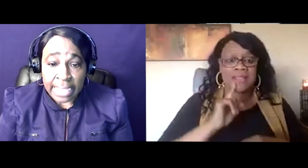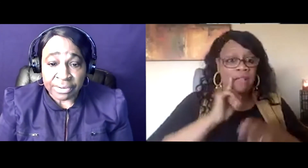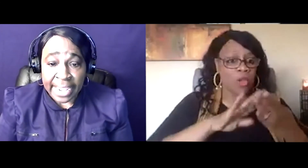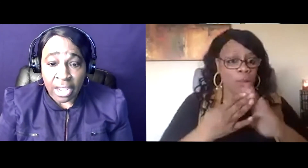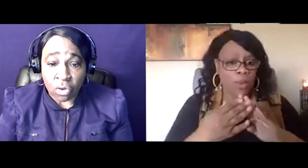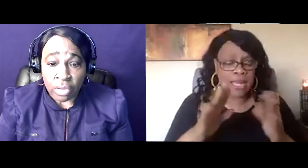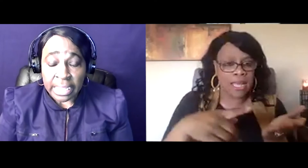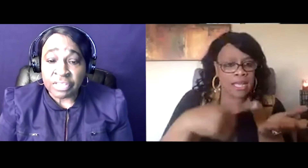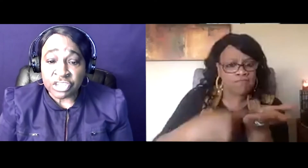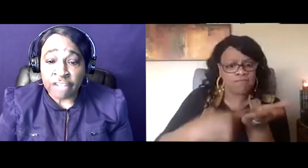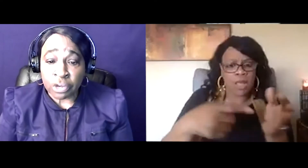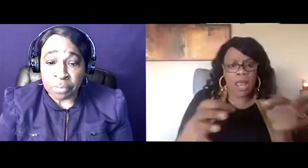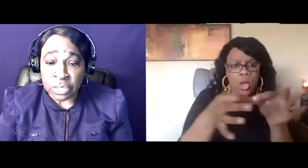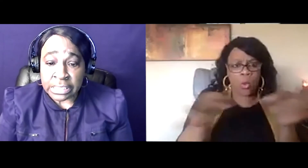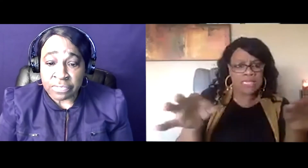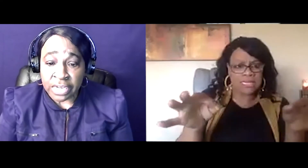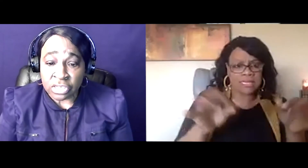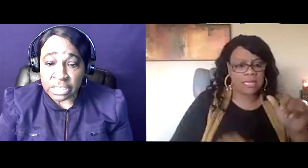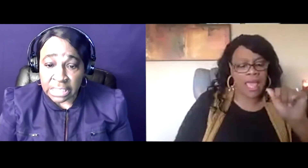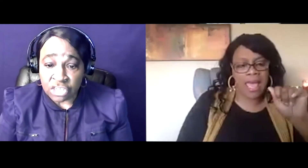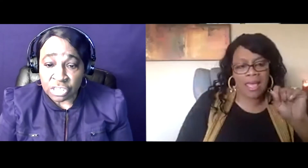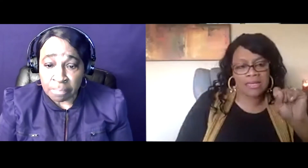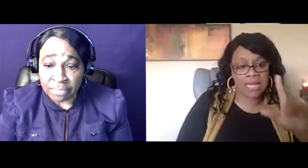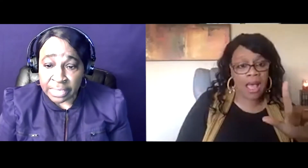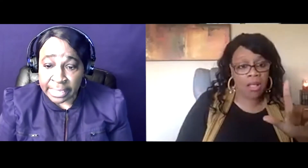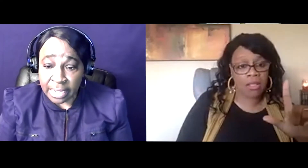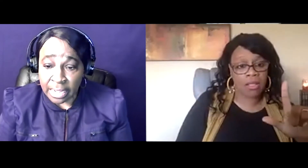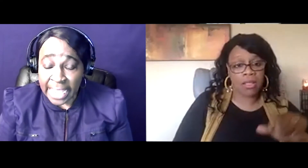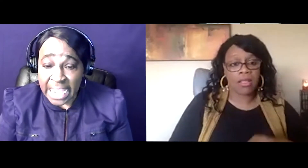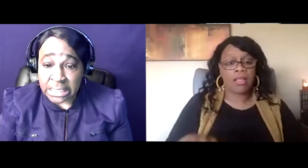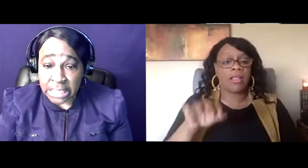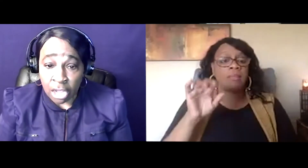And now, in the Deaf community there's the discussion about ASL